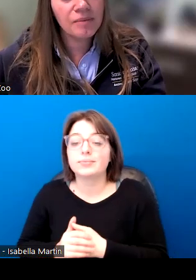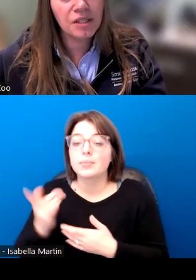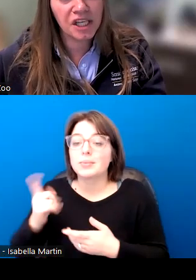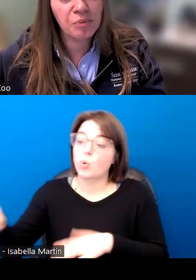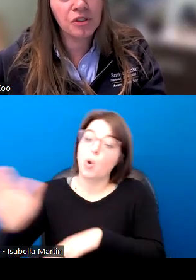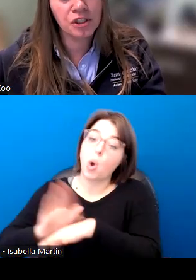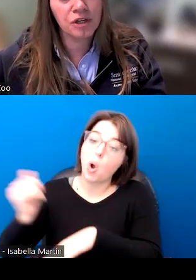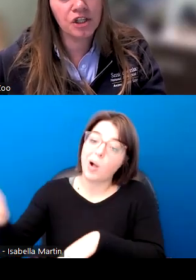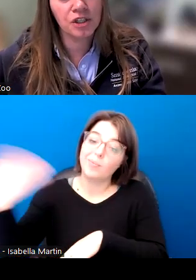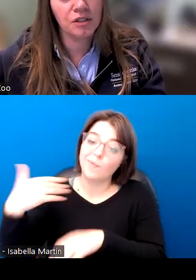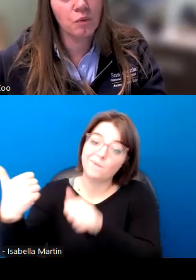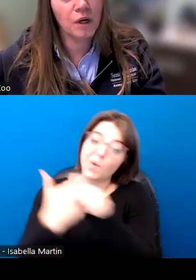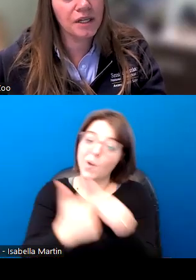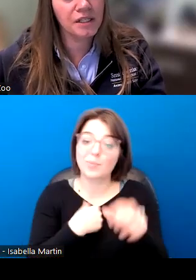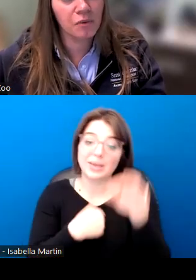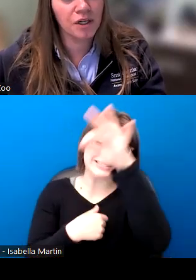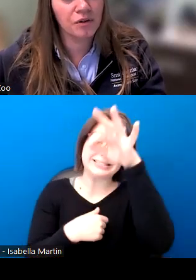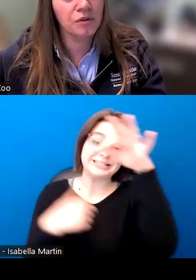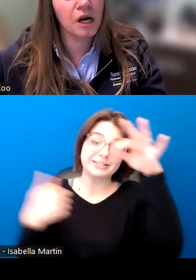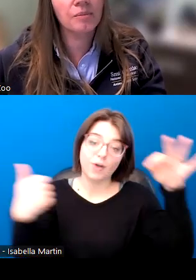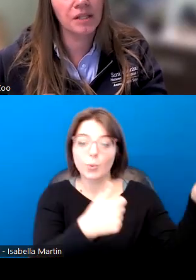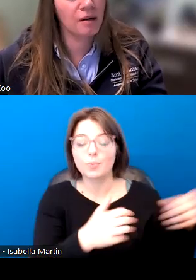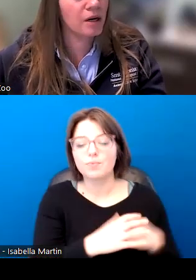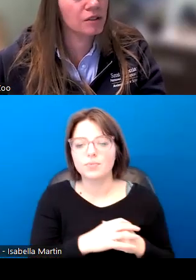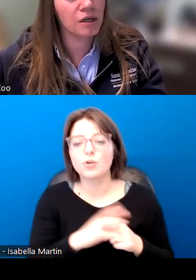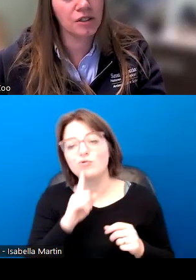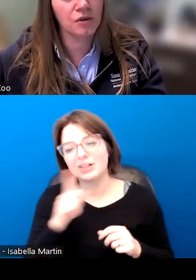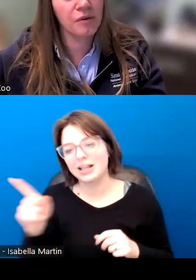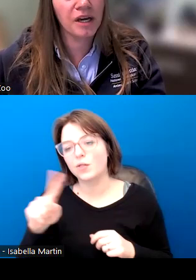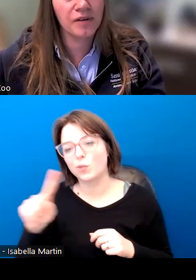up to the keeper's discretion. What it is they want to use up to that amount and so they would have